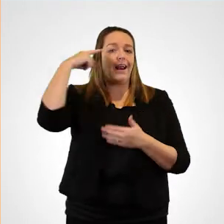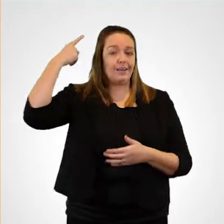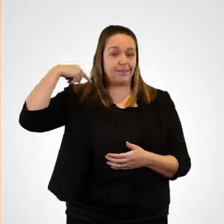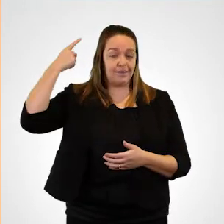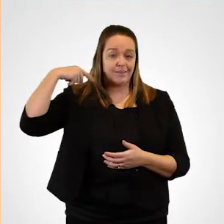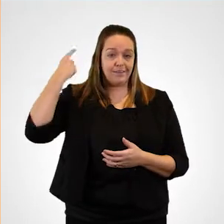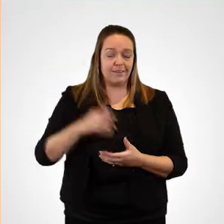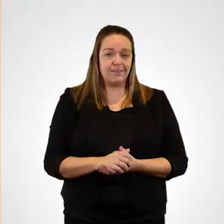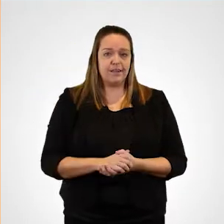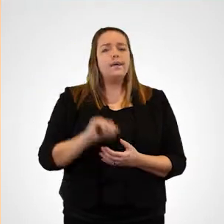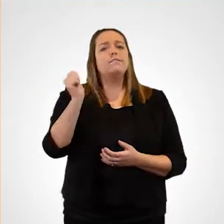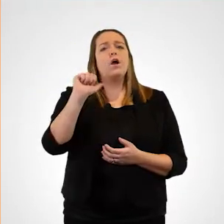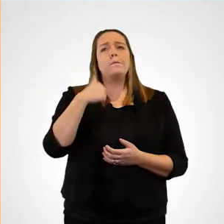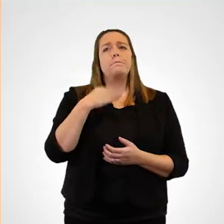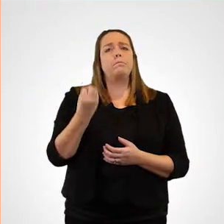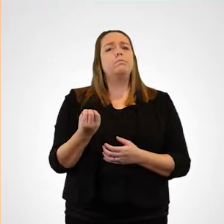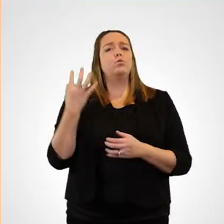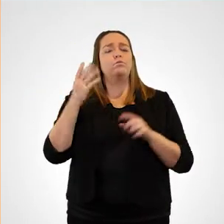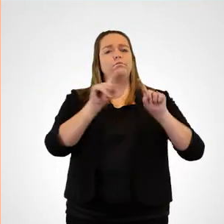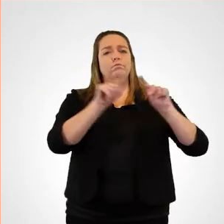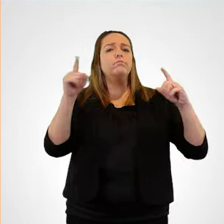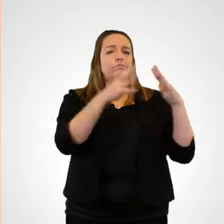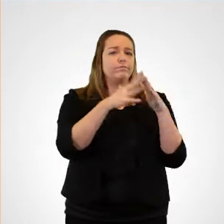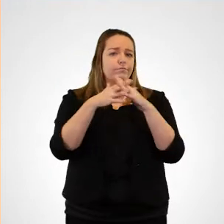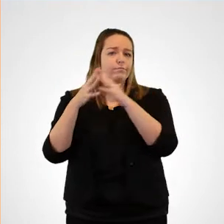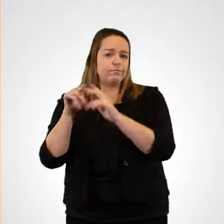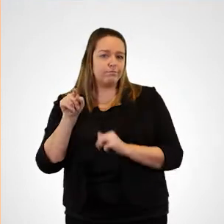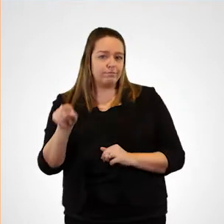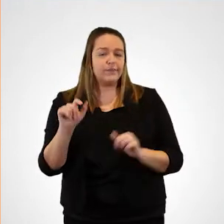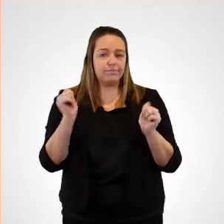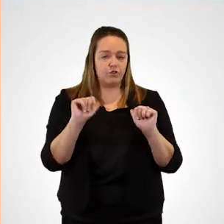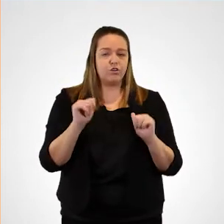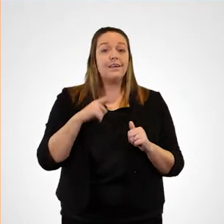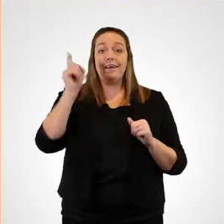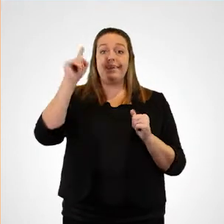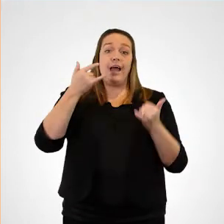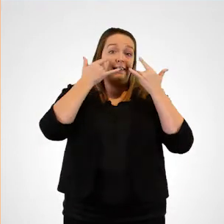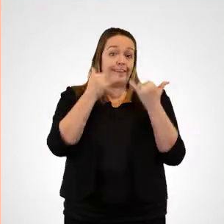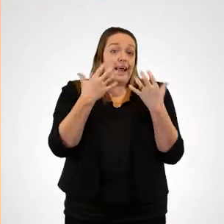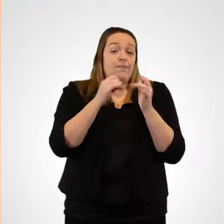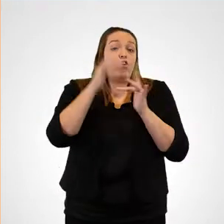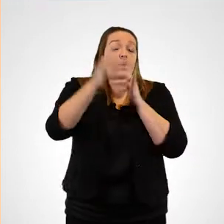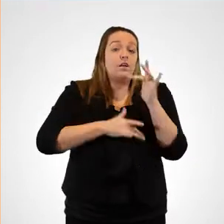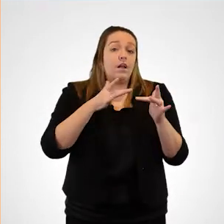and I've put down there the website because this test is now available online